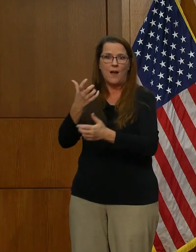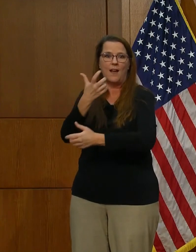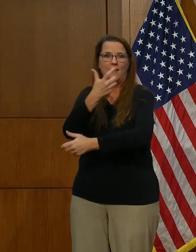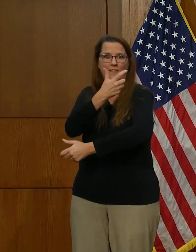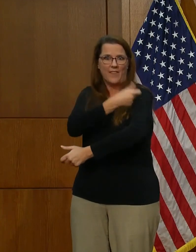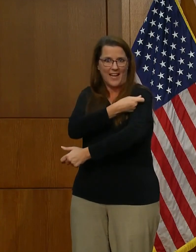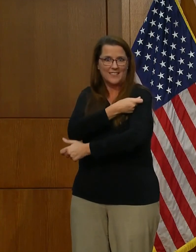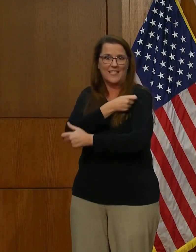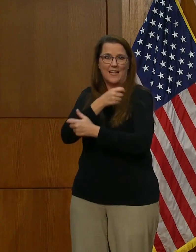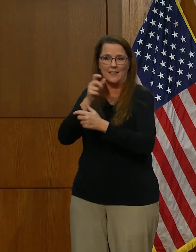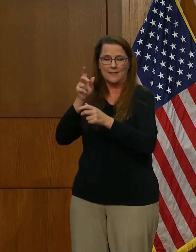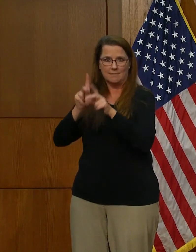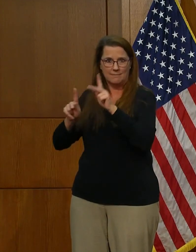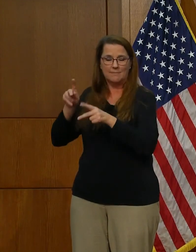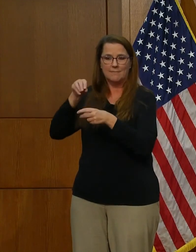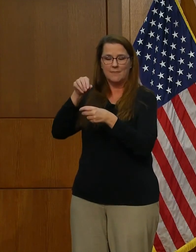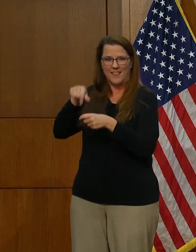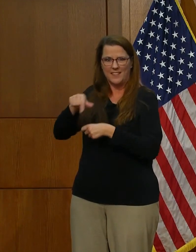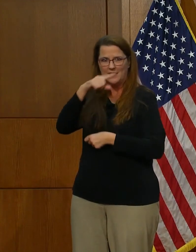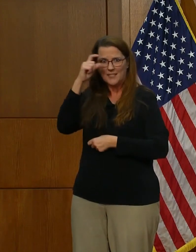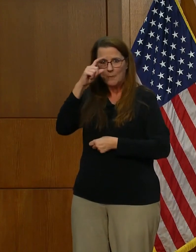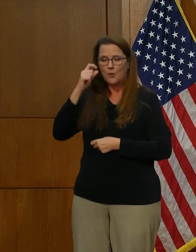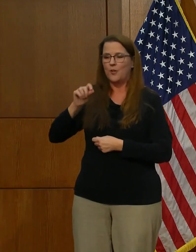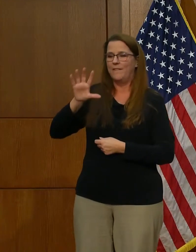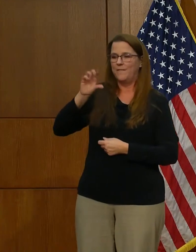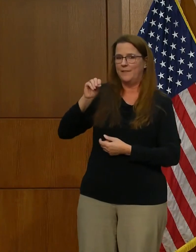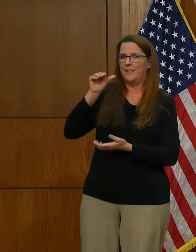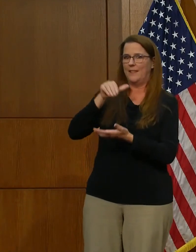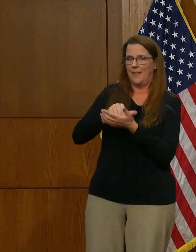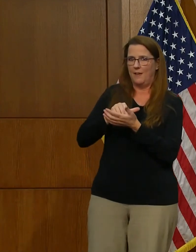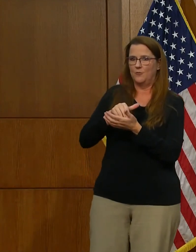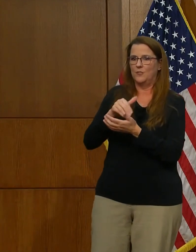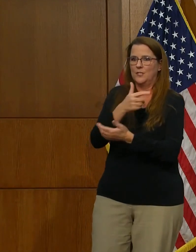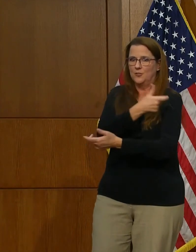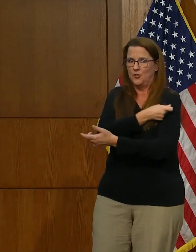EVERYONE VACCINATED BY THIS